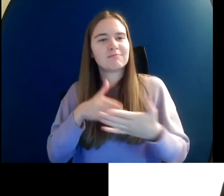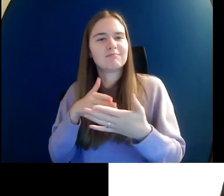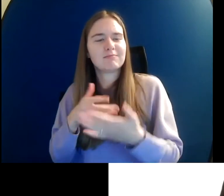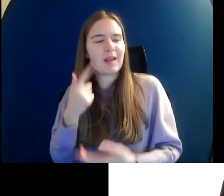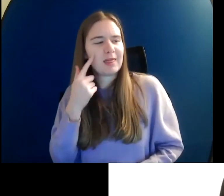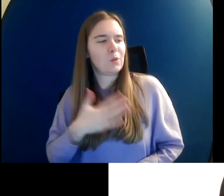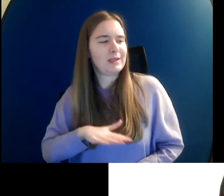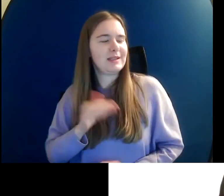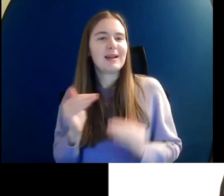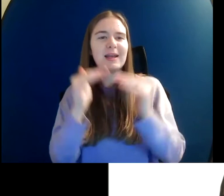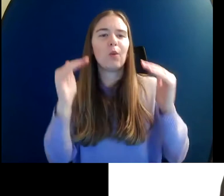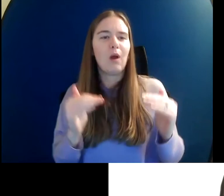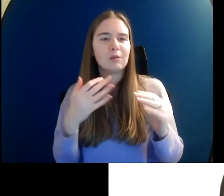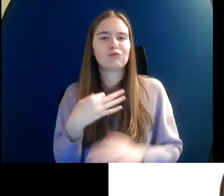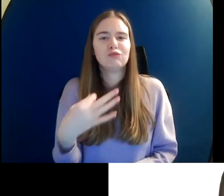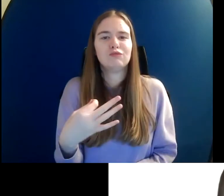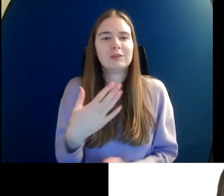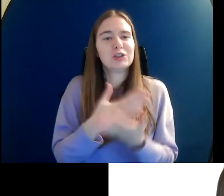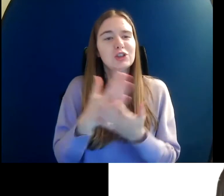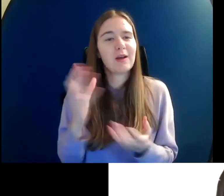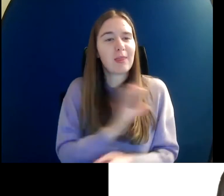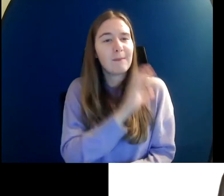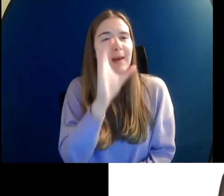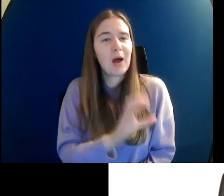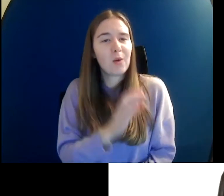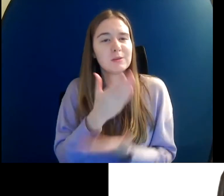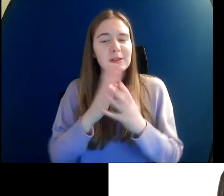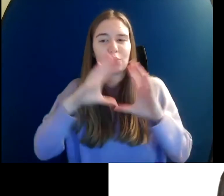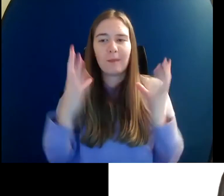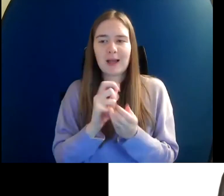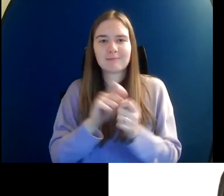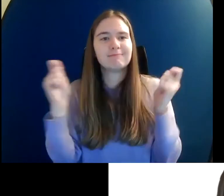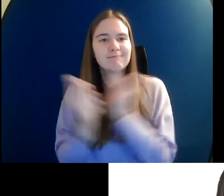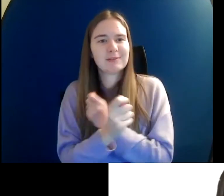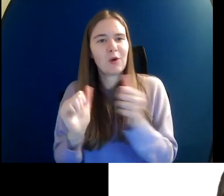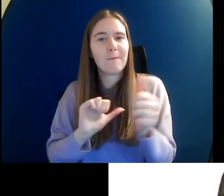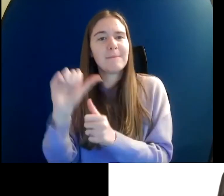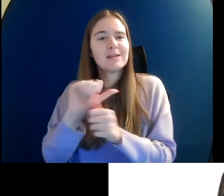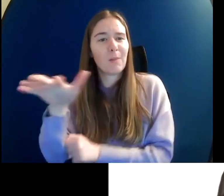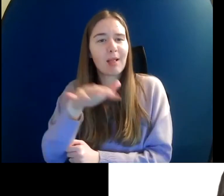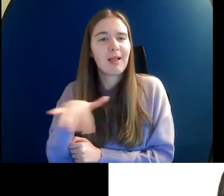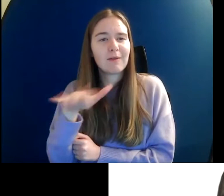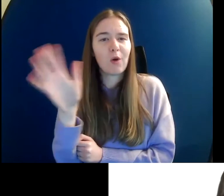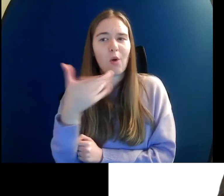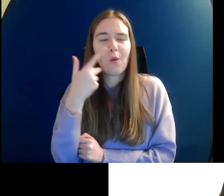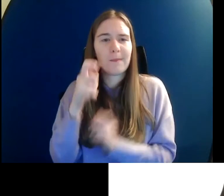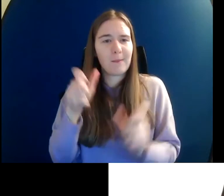and share of power to change the planet for the better. A formal place for young people to have their views